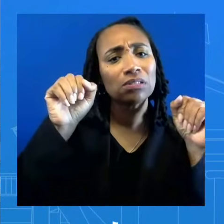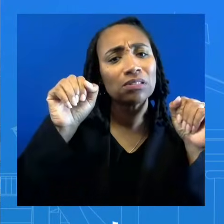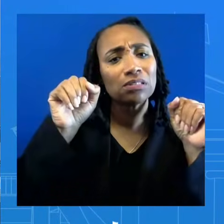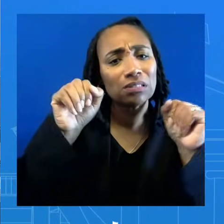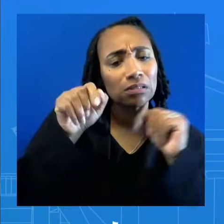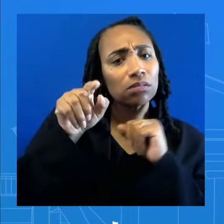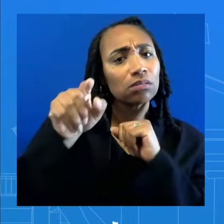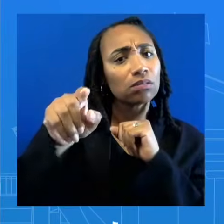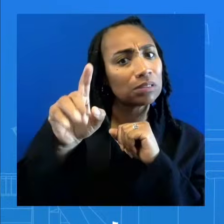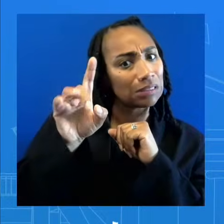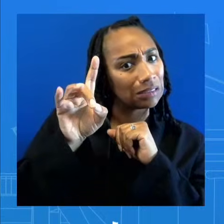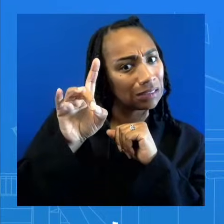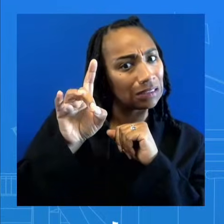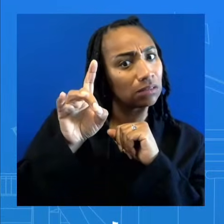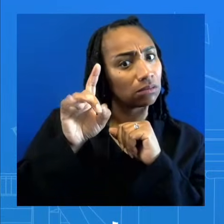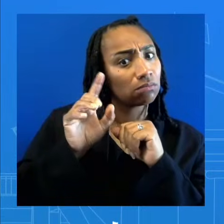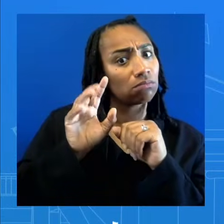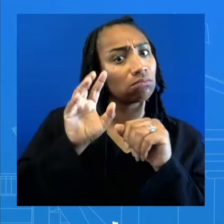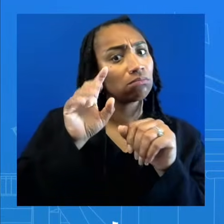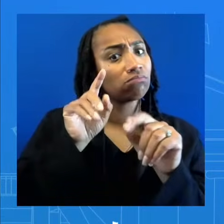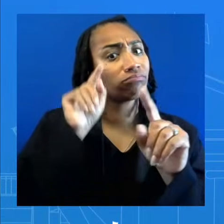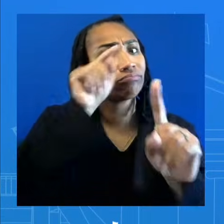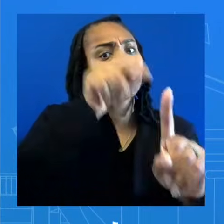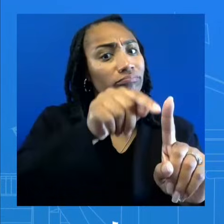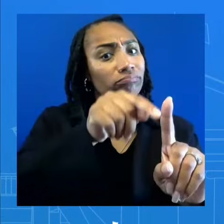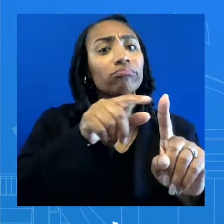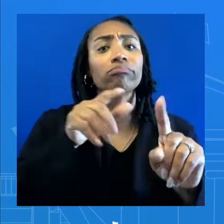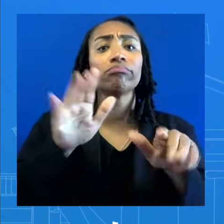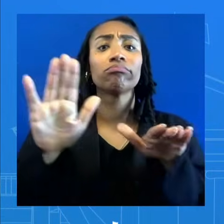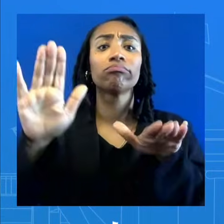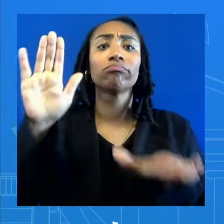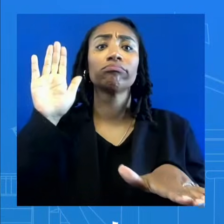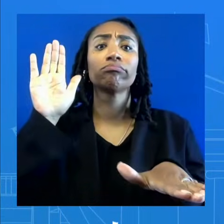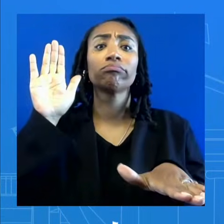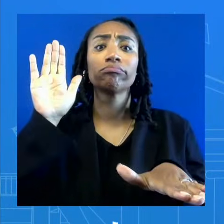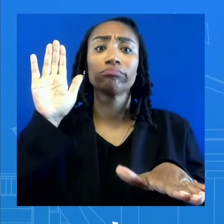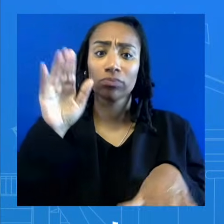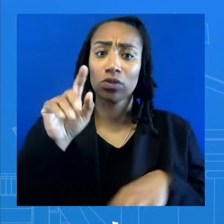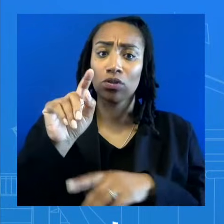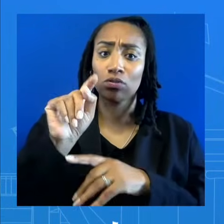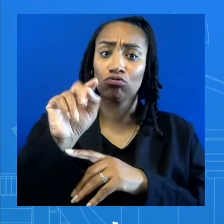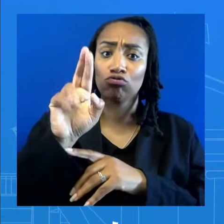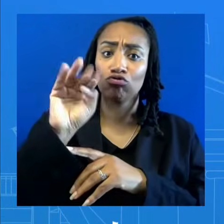to be up to President-elect Trump to decide who's going to sit with him there at the inauguration and who's going to be there.